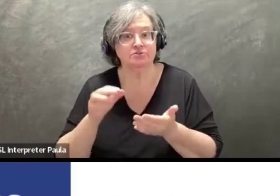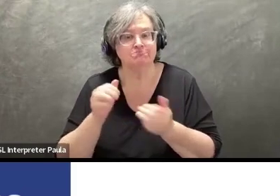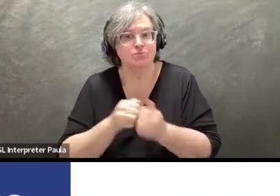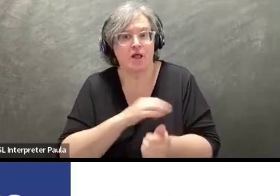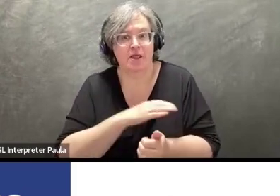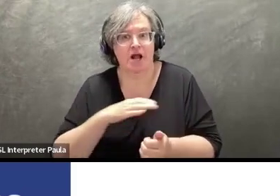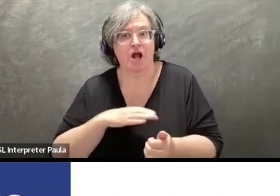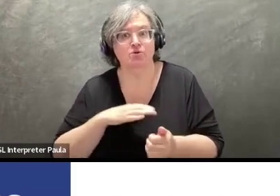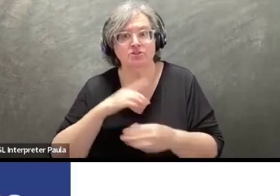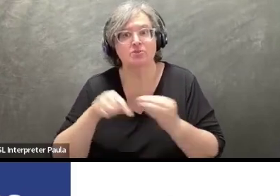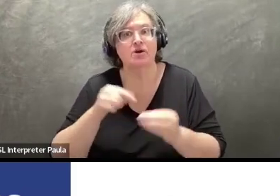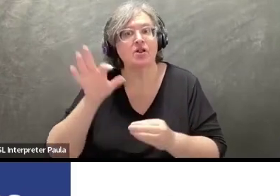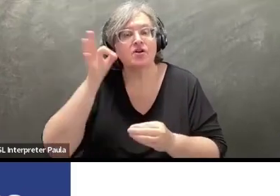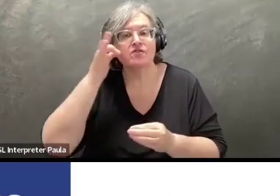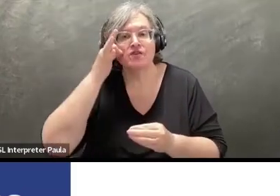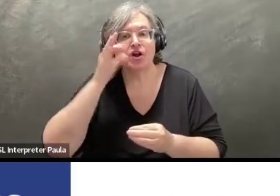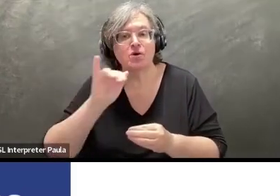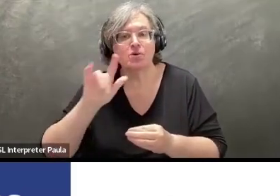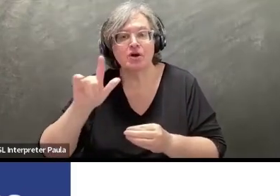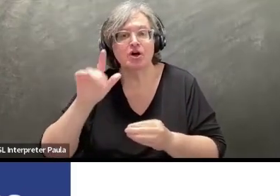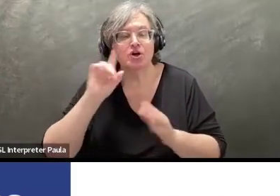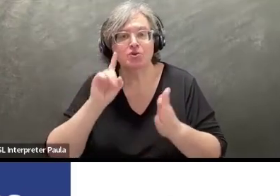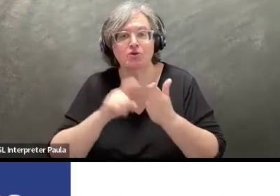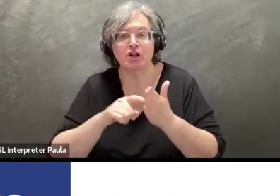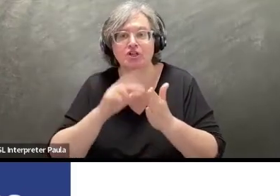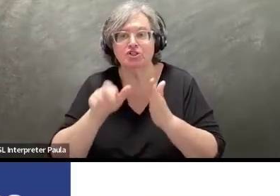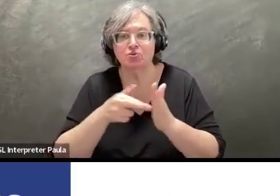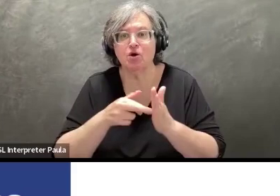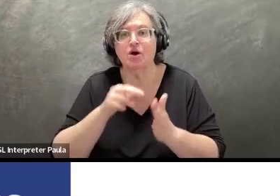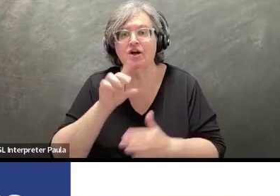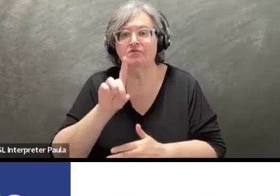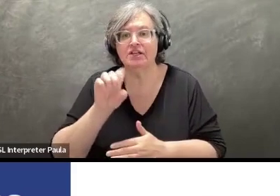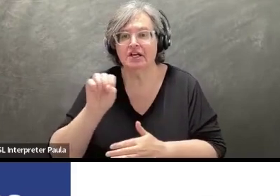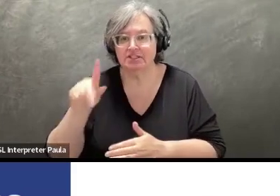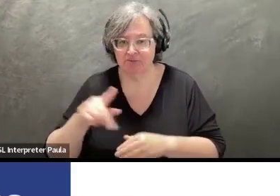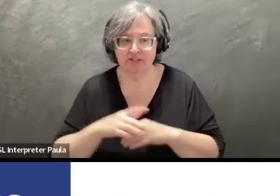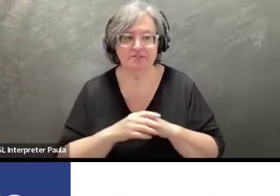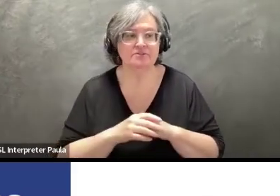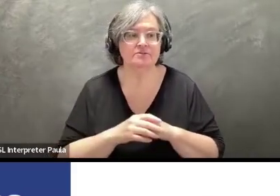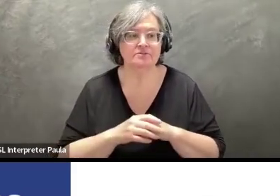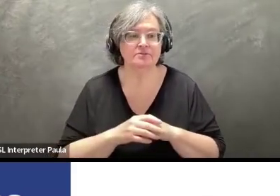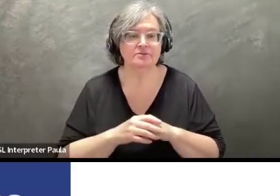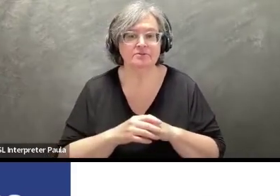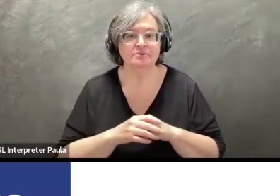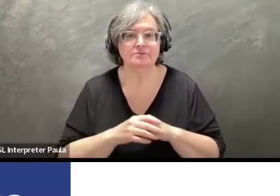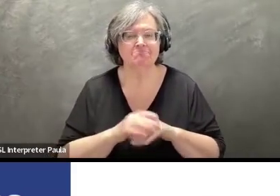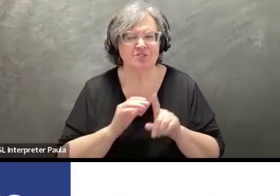recognize the role of DSPs. And through that increased